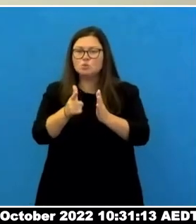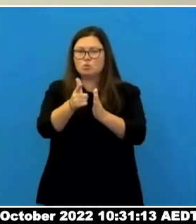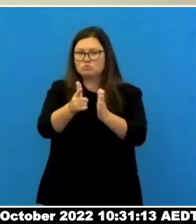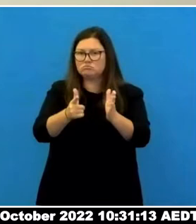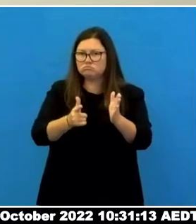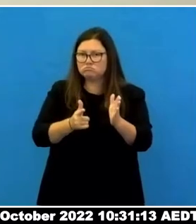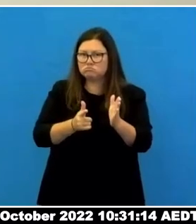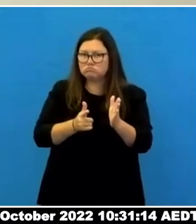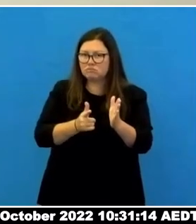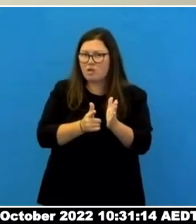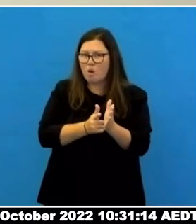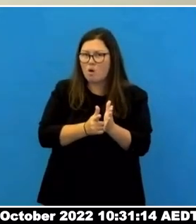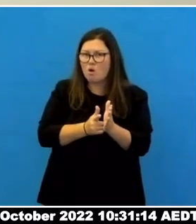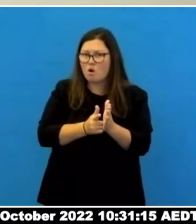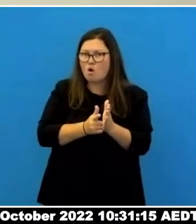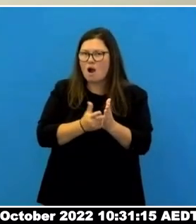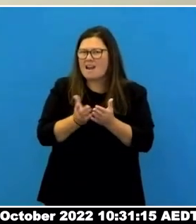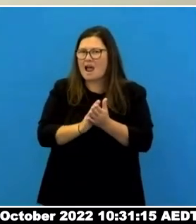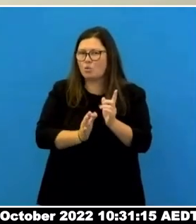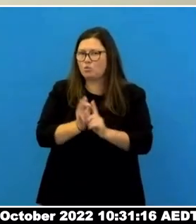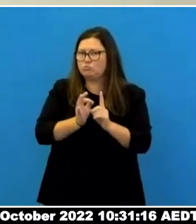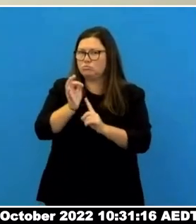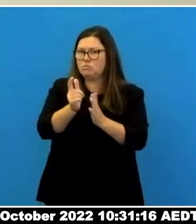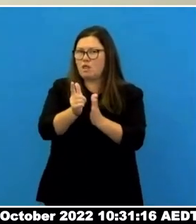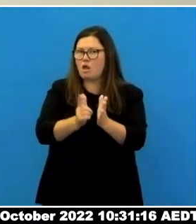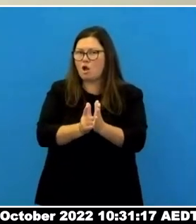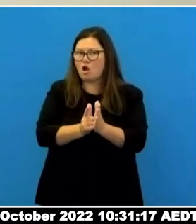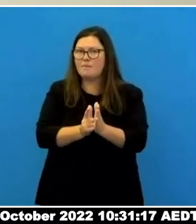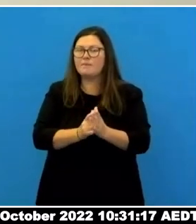From my end, coming through the racism spectrum,